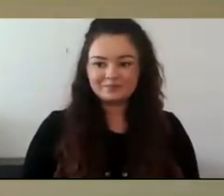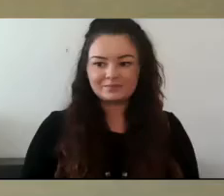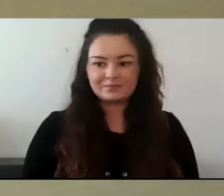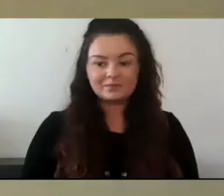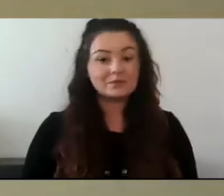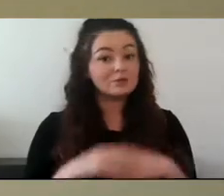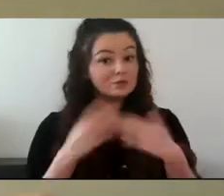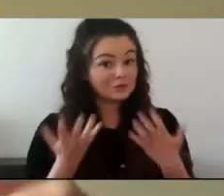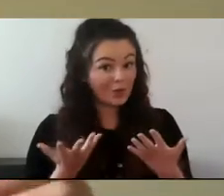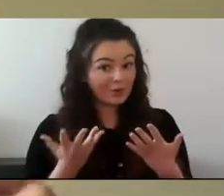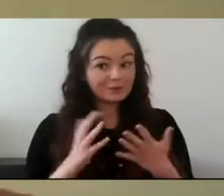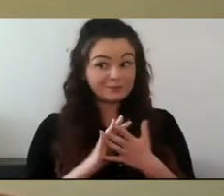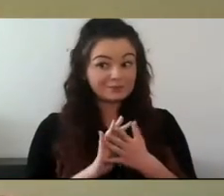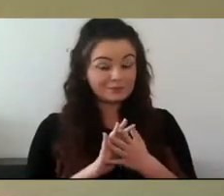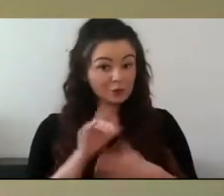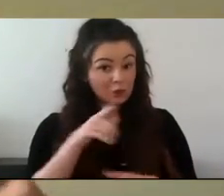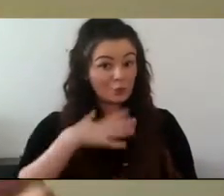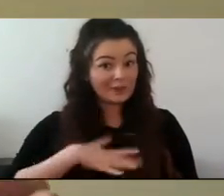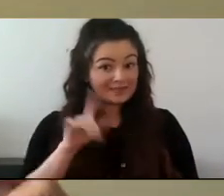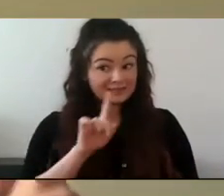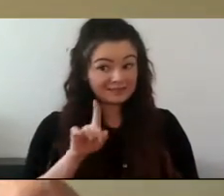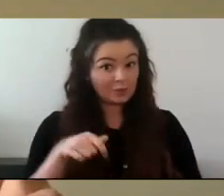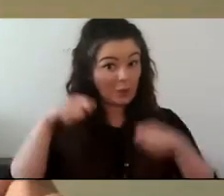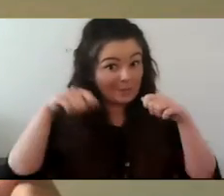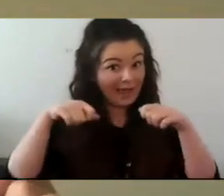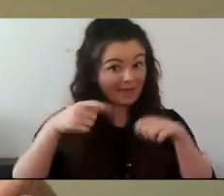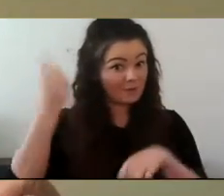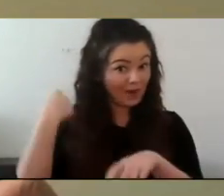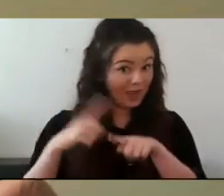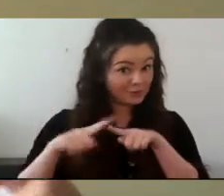So what you will need is your bag from last week.